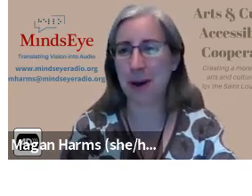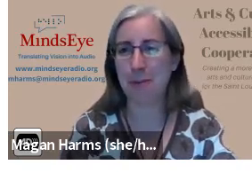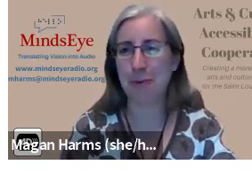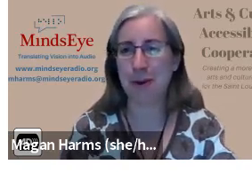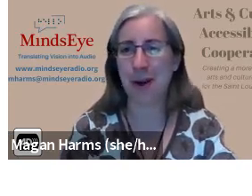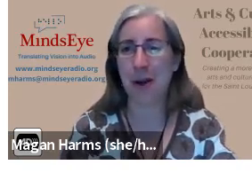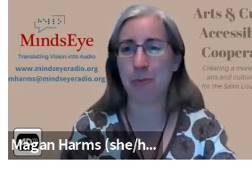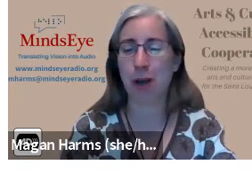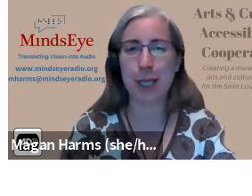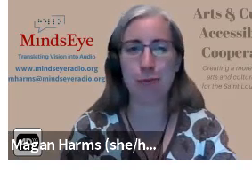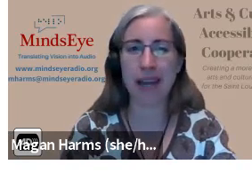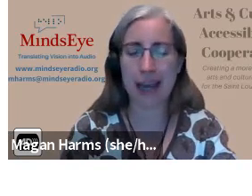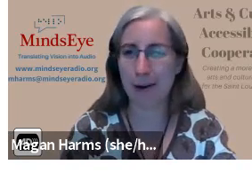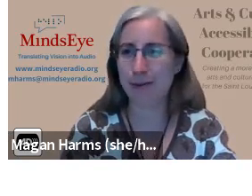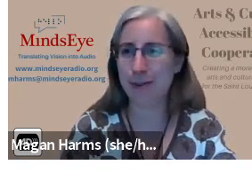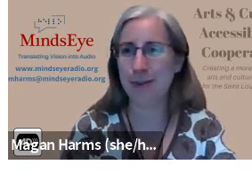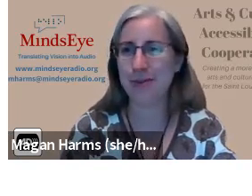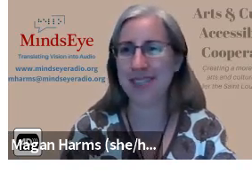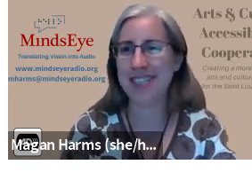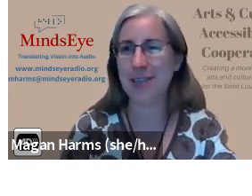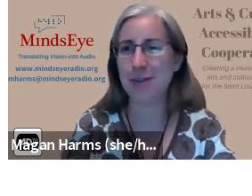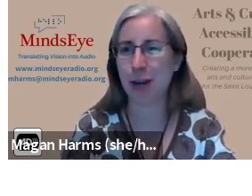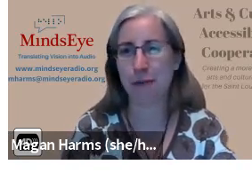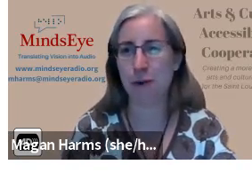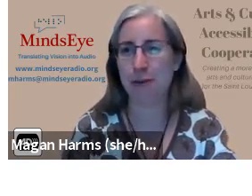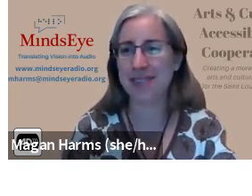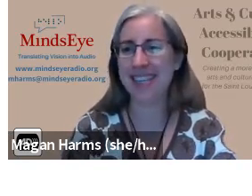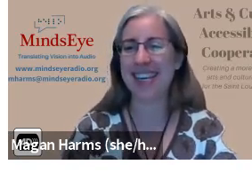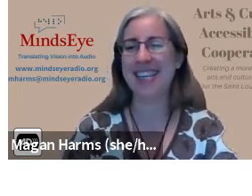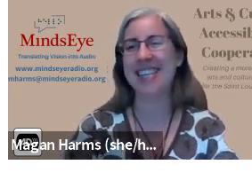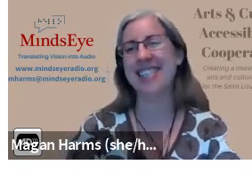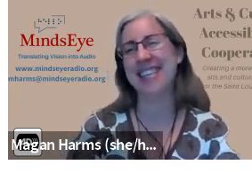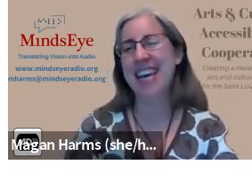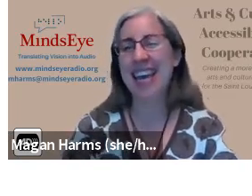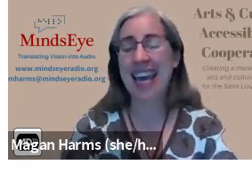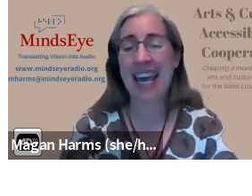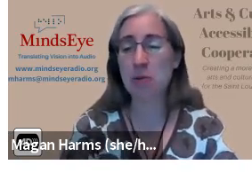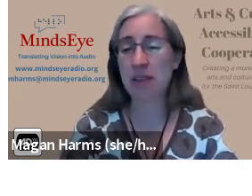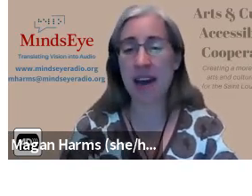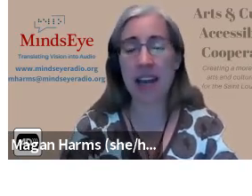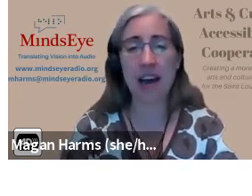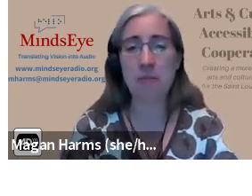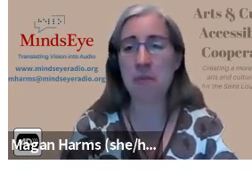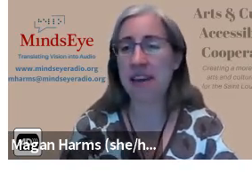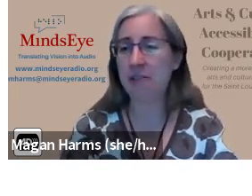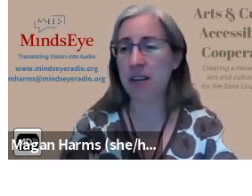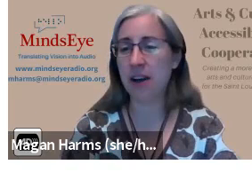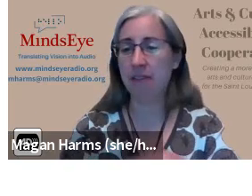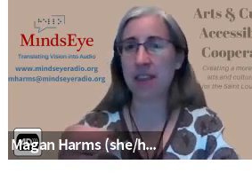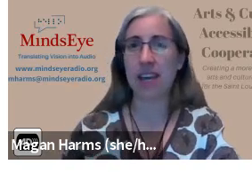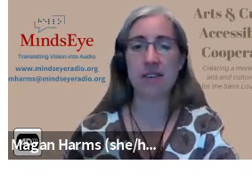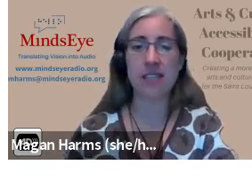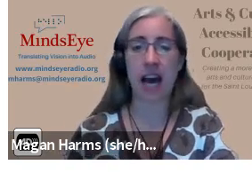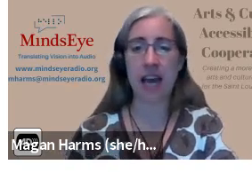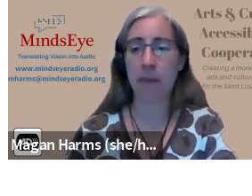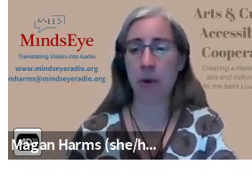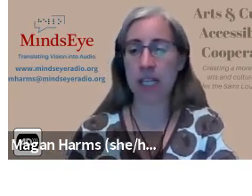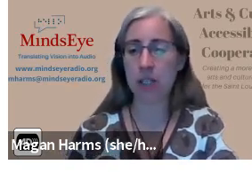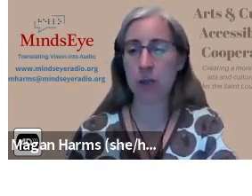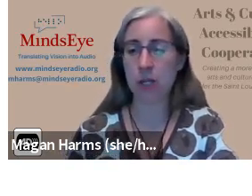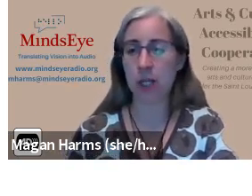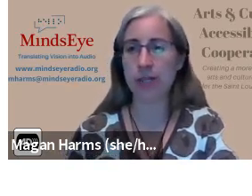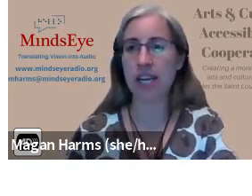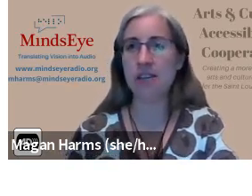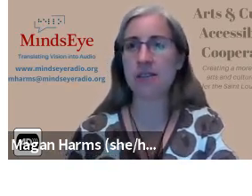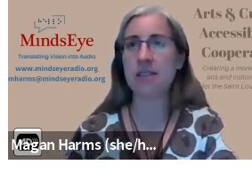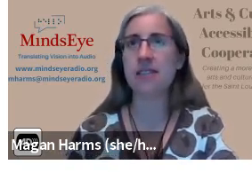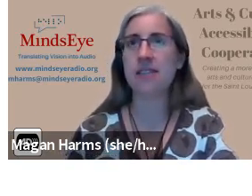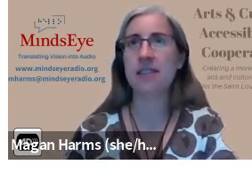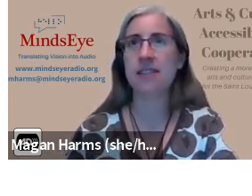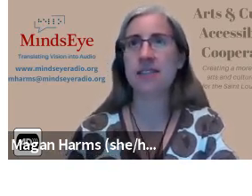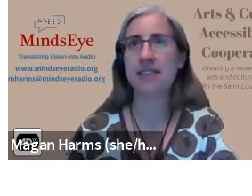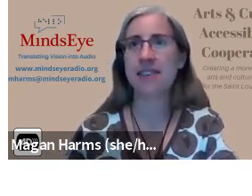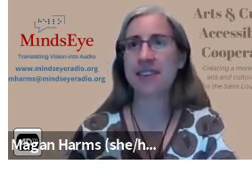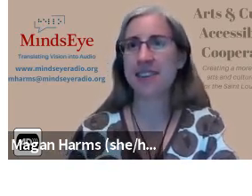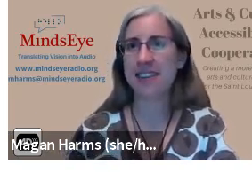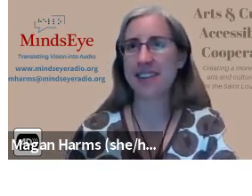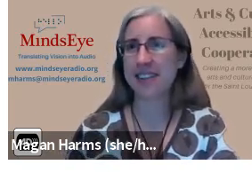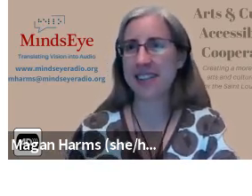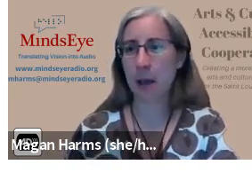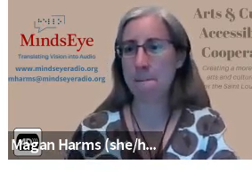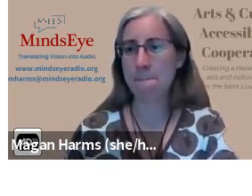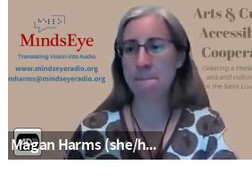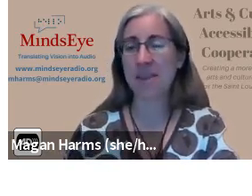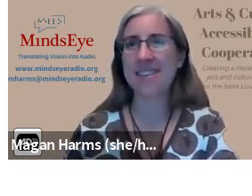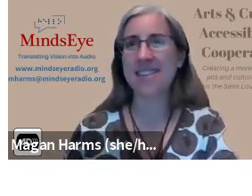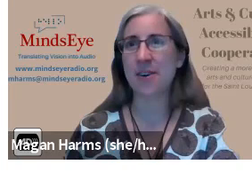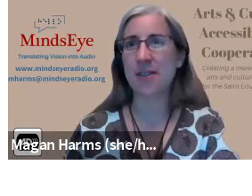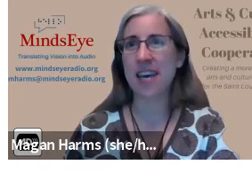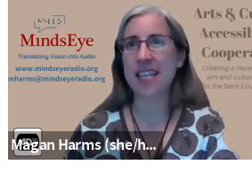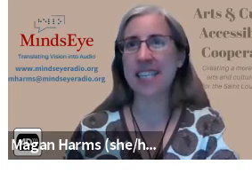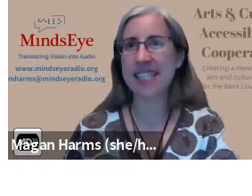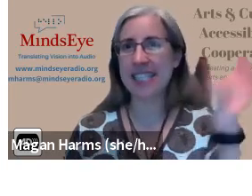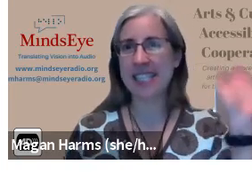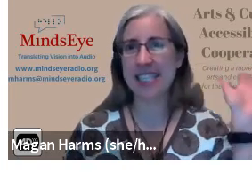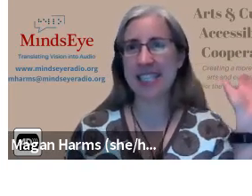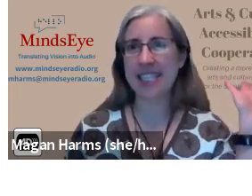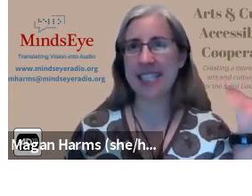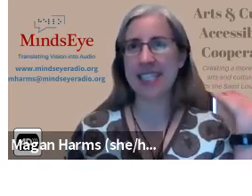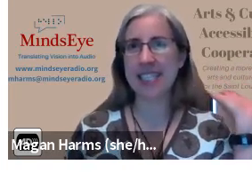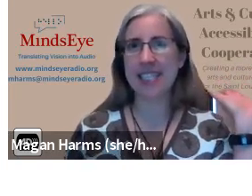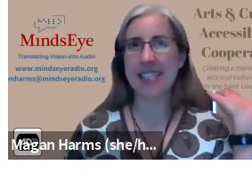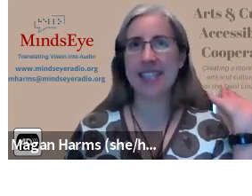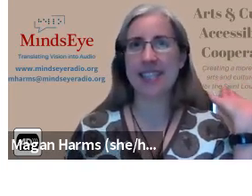on board are rushing, right now do the -- I'm going to close it out. Thanks.